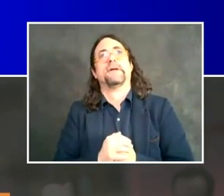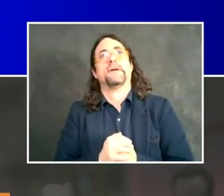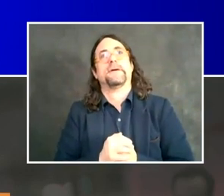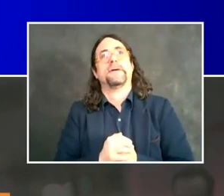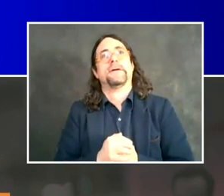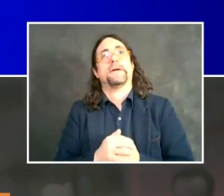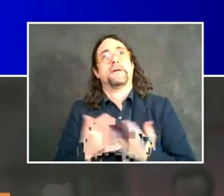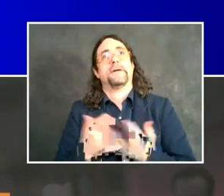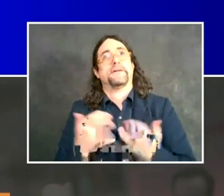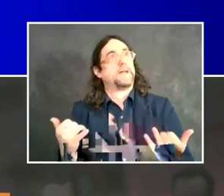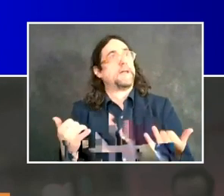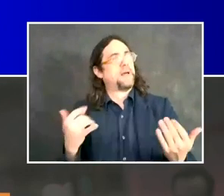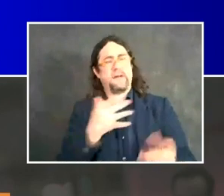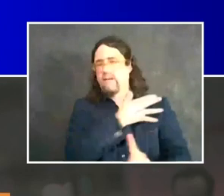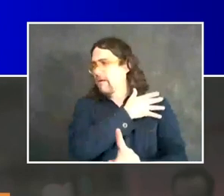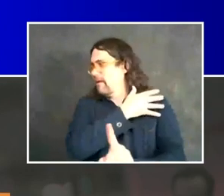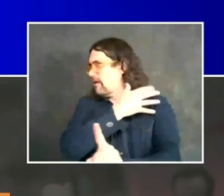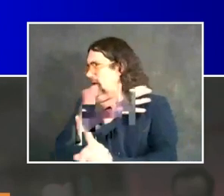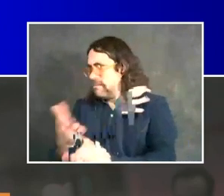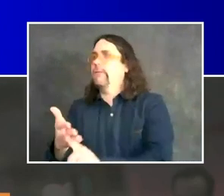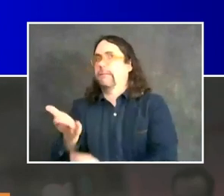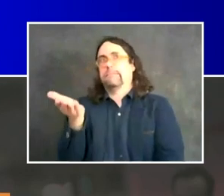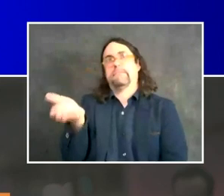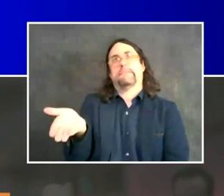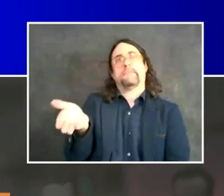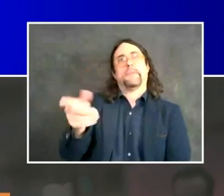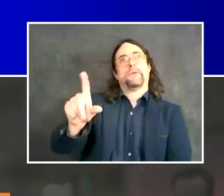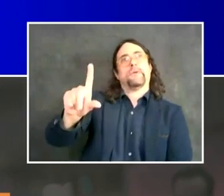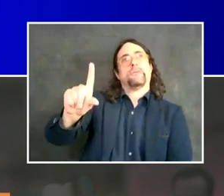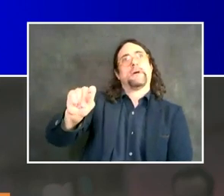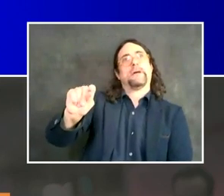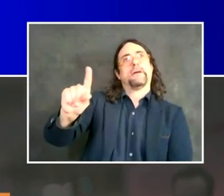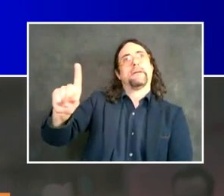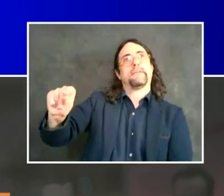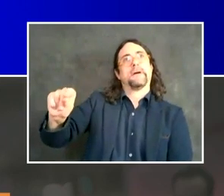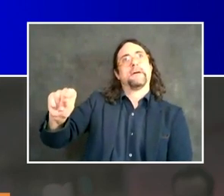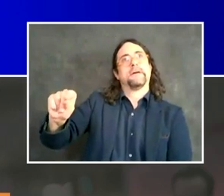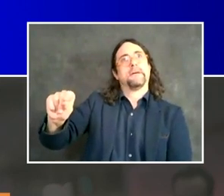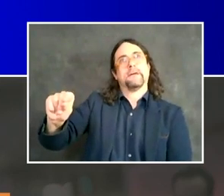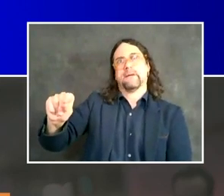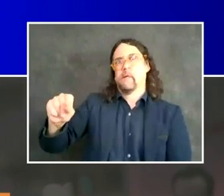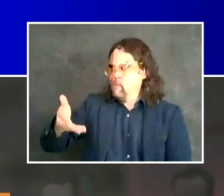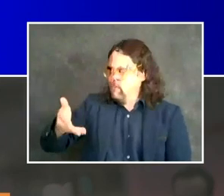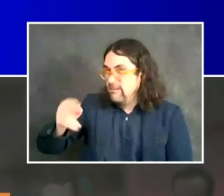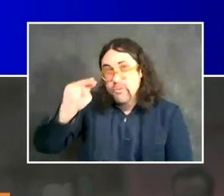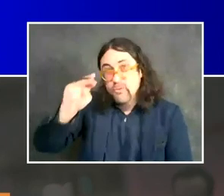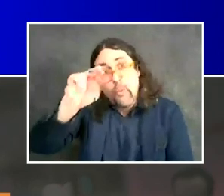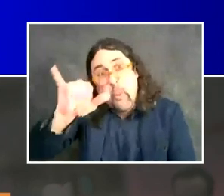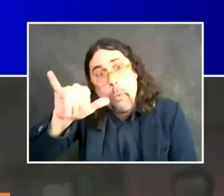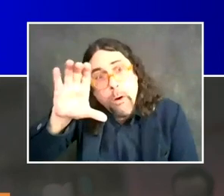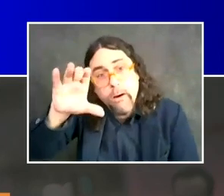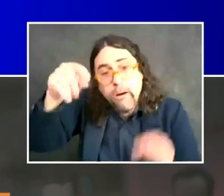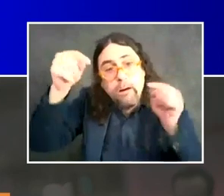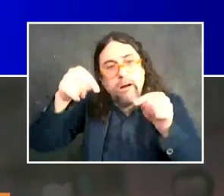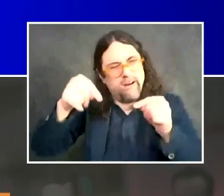CIVILIAN LIFE BUT, IN FACT, IT'S THE RIGHT WORD AND WE NEED